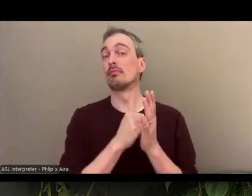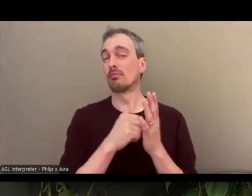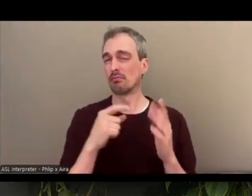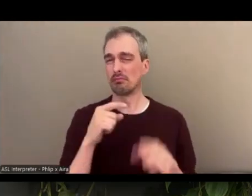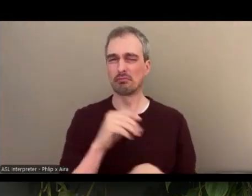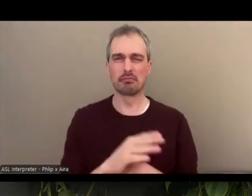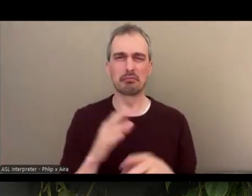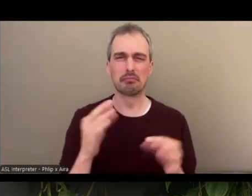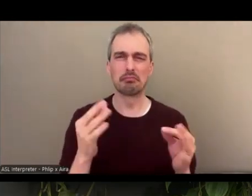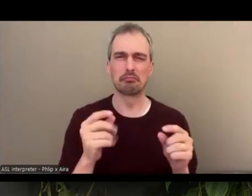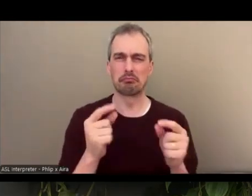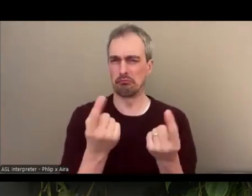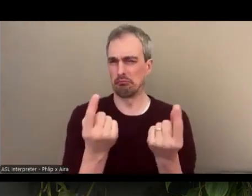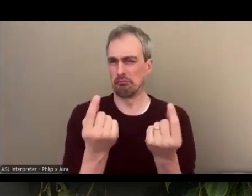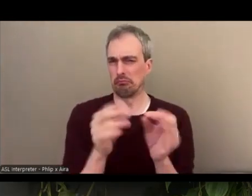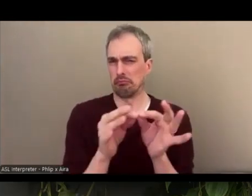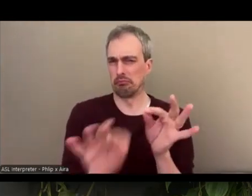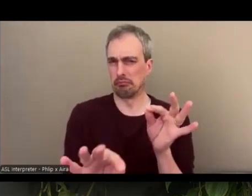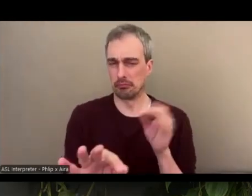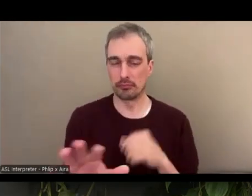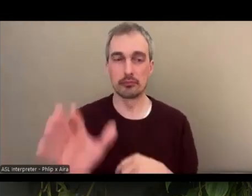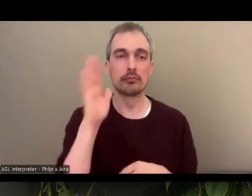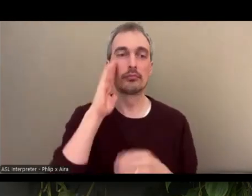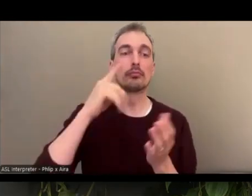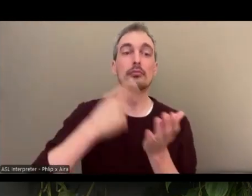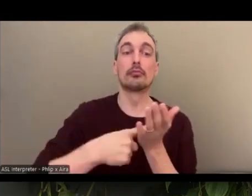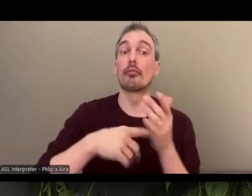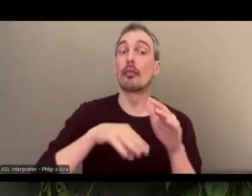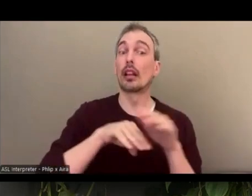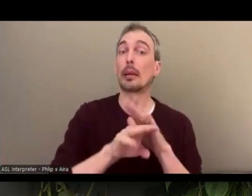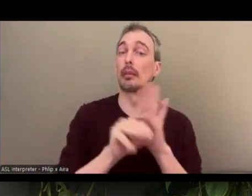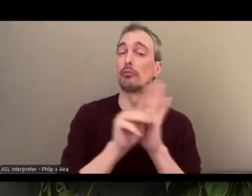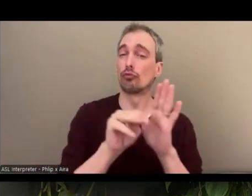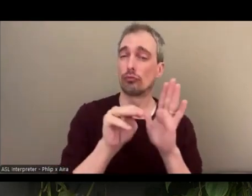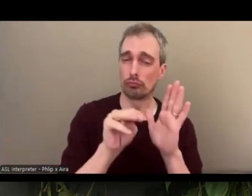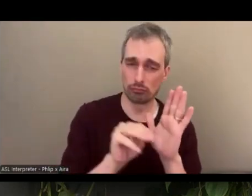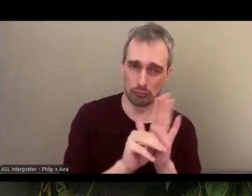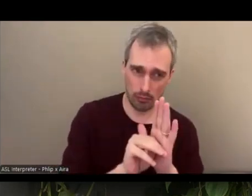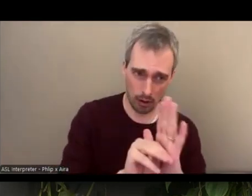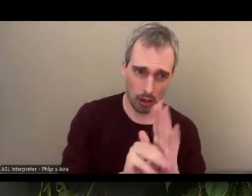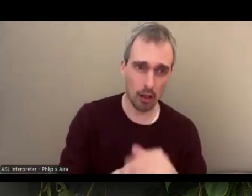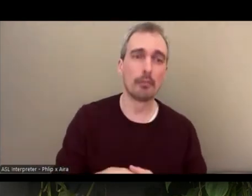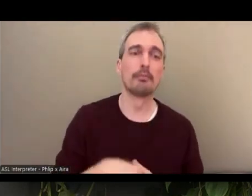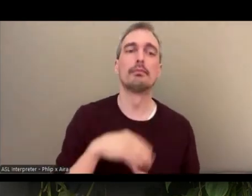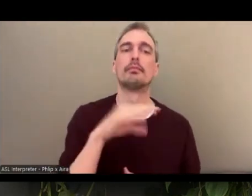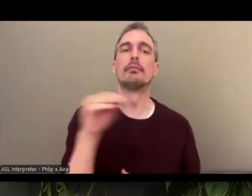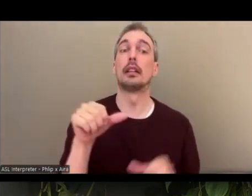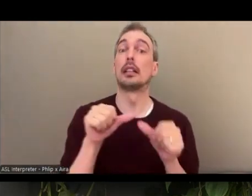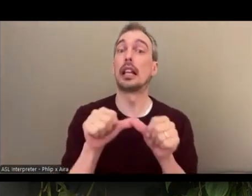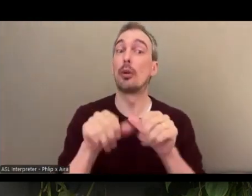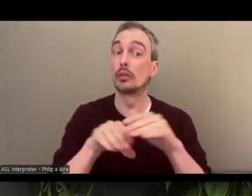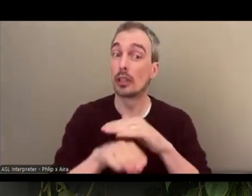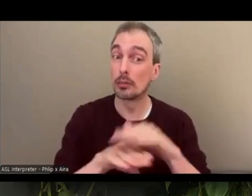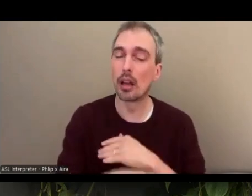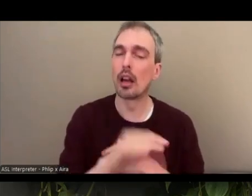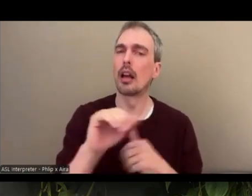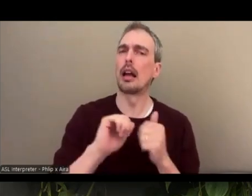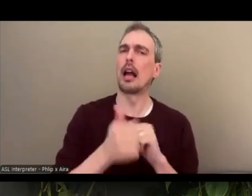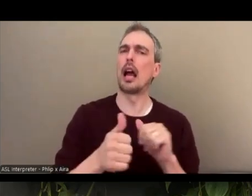about the concept of continuous accessibility, and then we're gonna talk about how continuous accessibility can contribute to accessibility maturity.